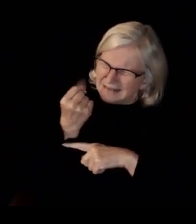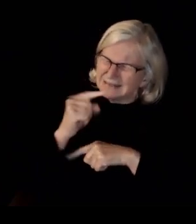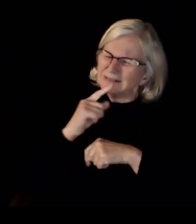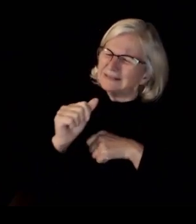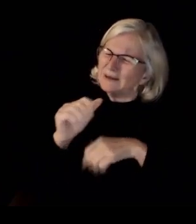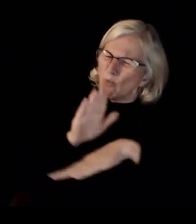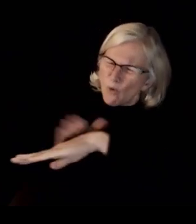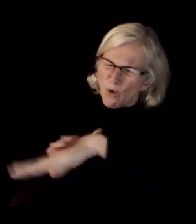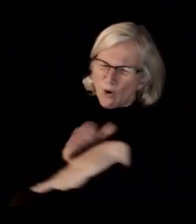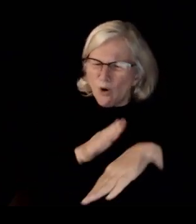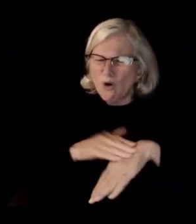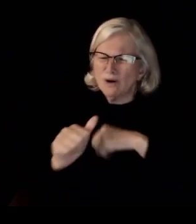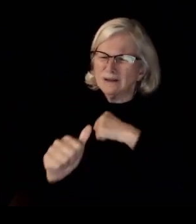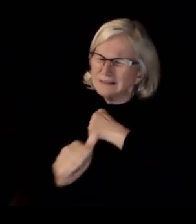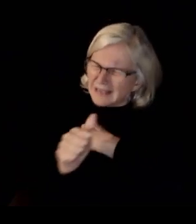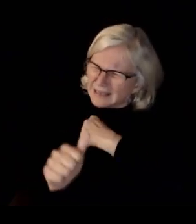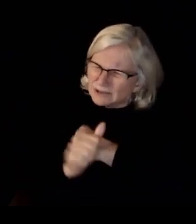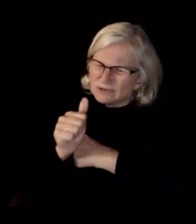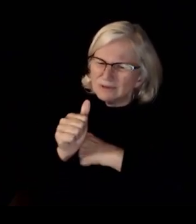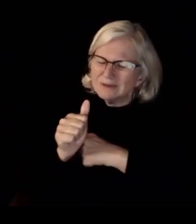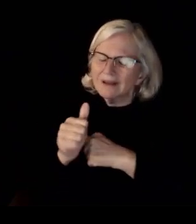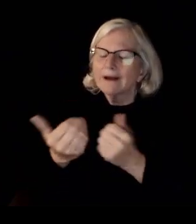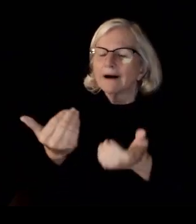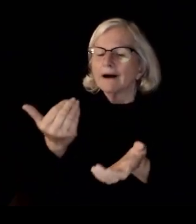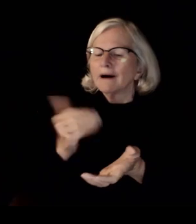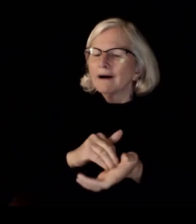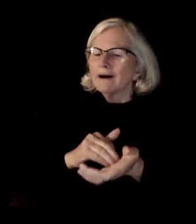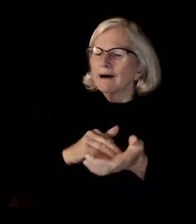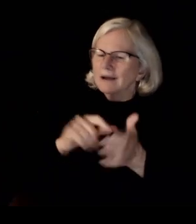products and the possibility of lung injuries presenting as COVID-19. as we continue to